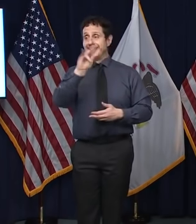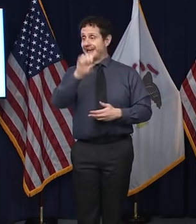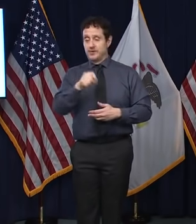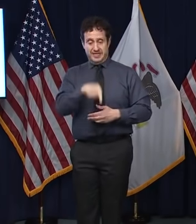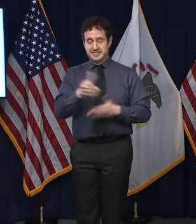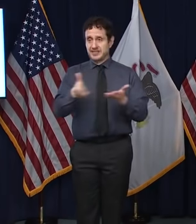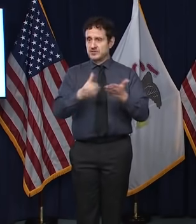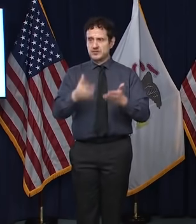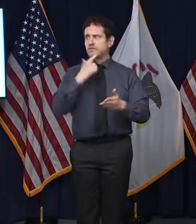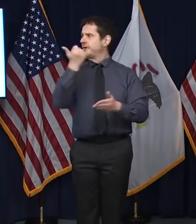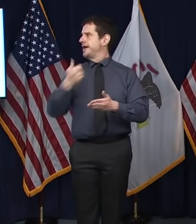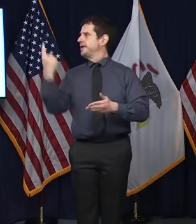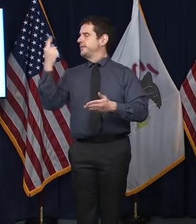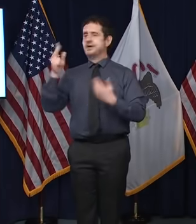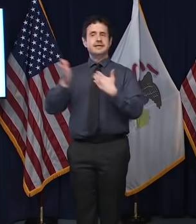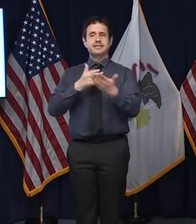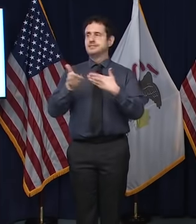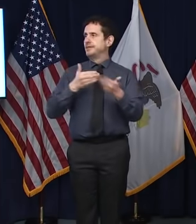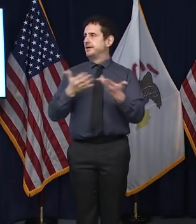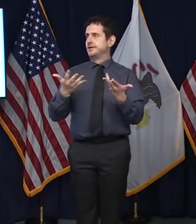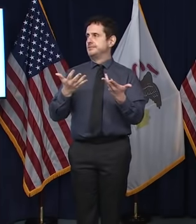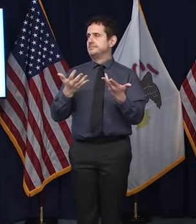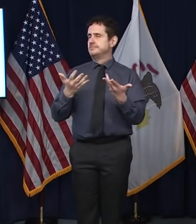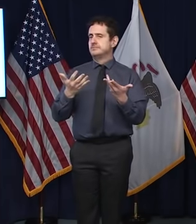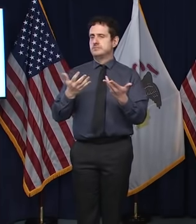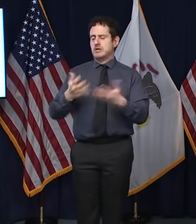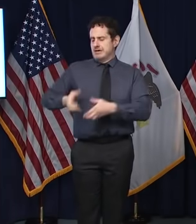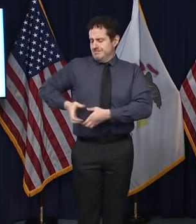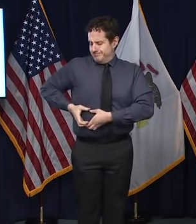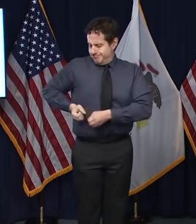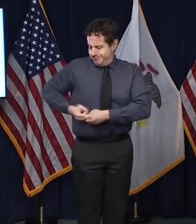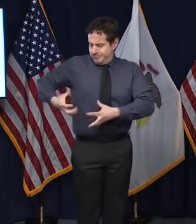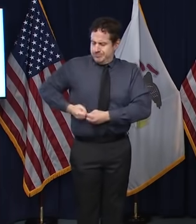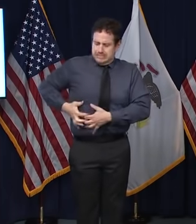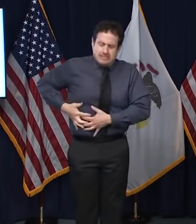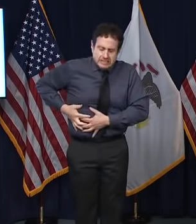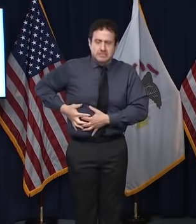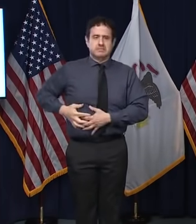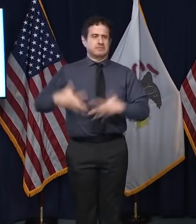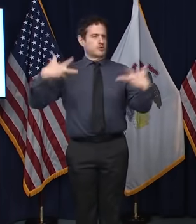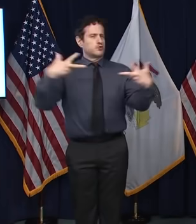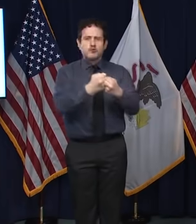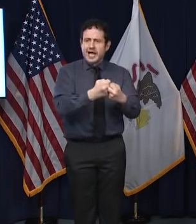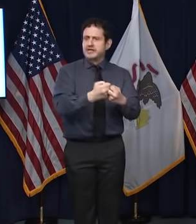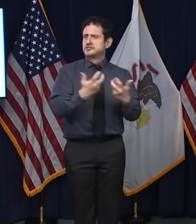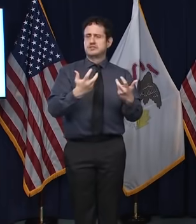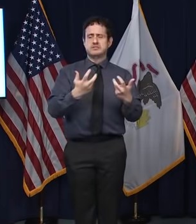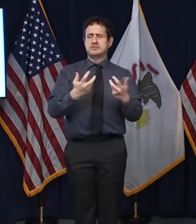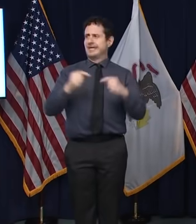region for the twenty counties